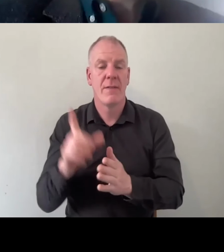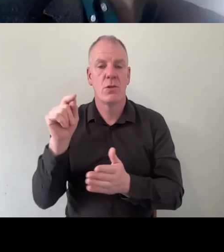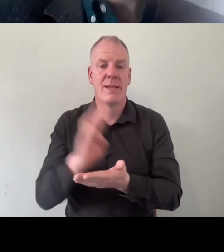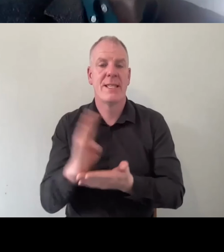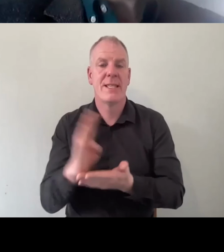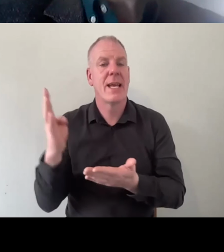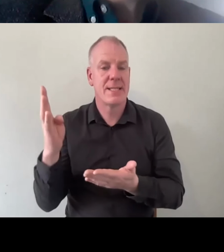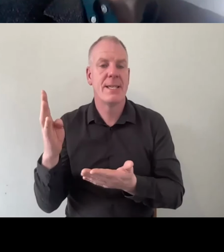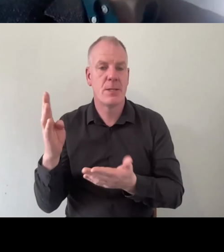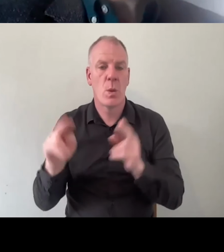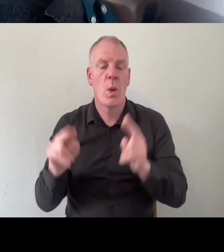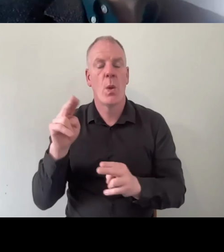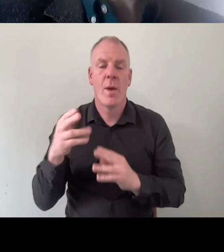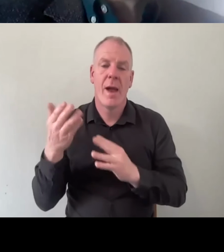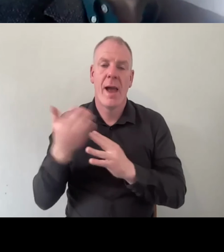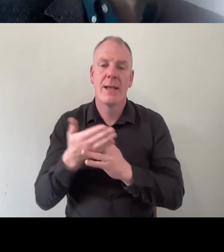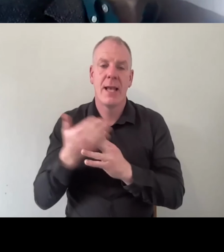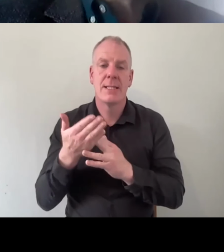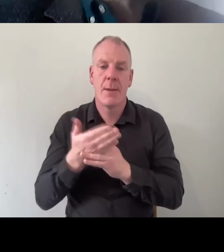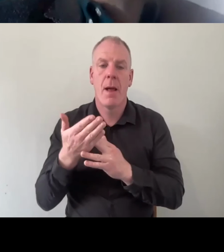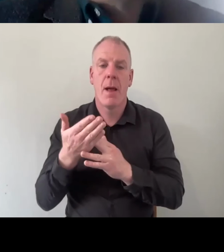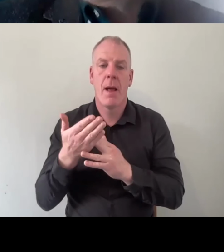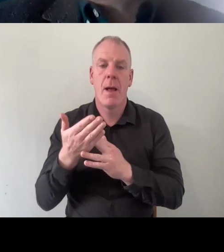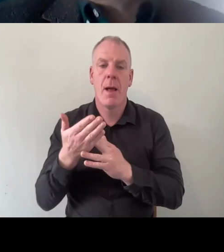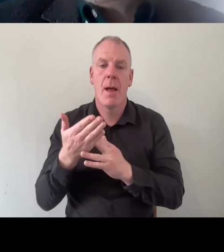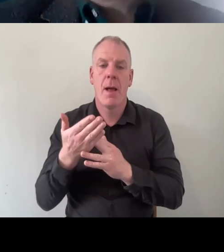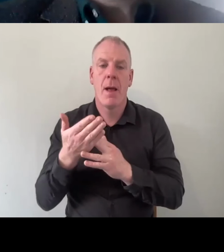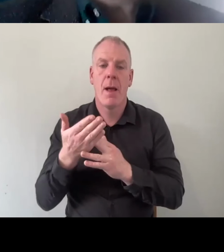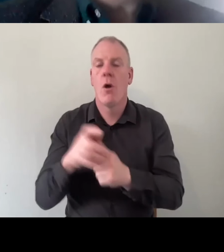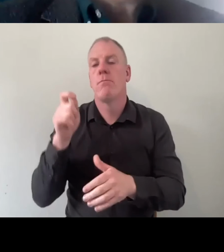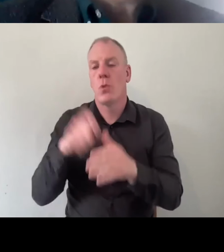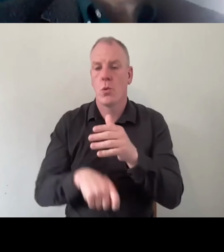the accessibility requirements for procurement of products and services.